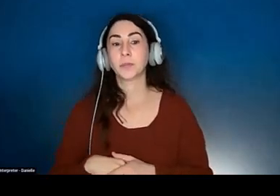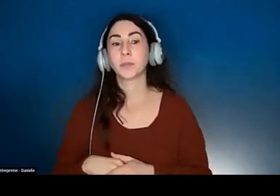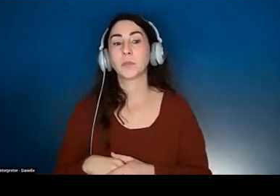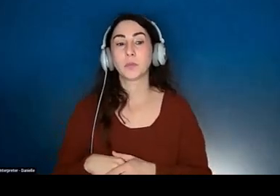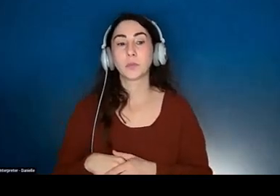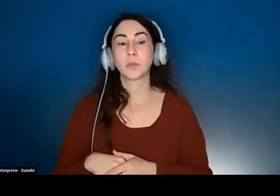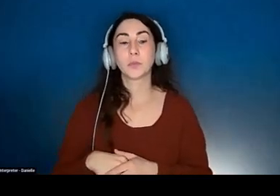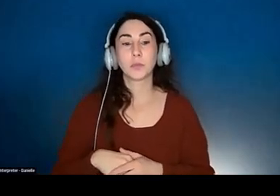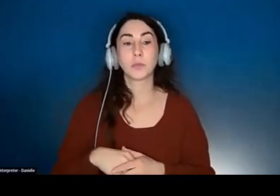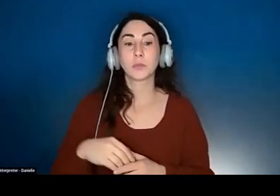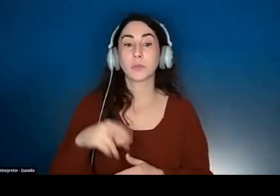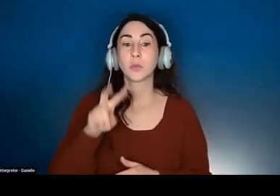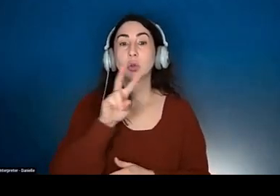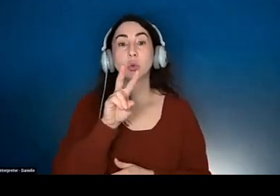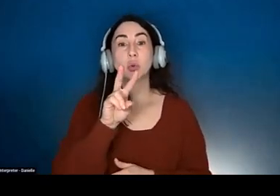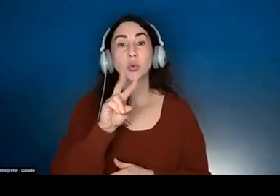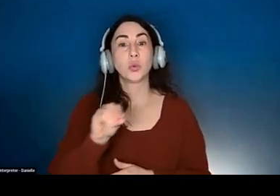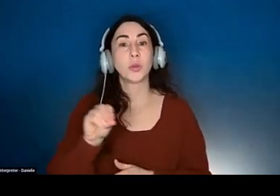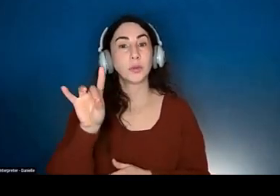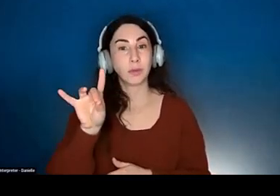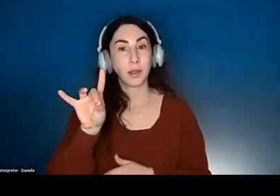MFP transitions took place,